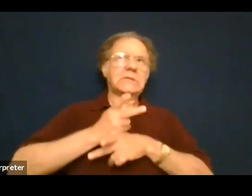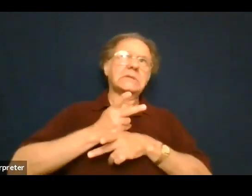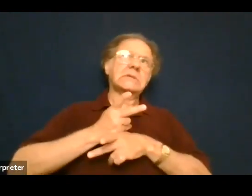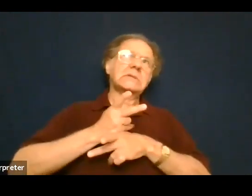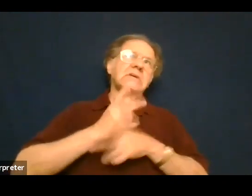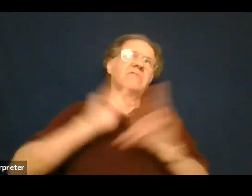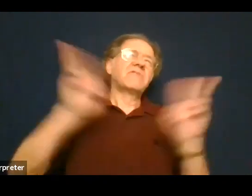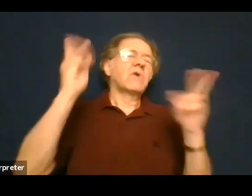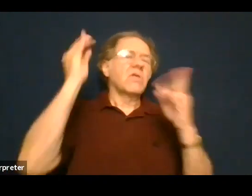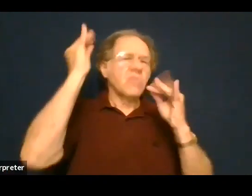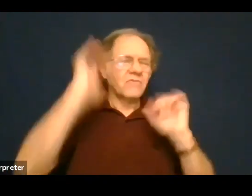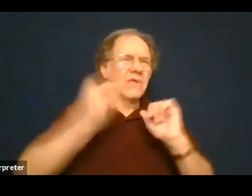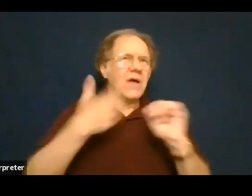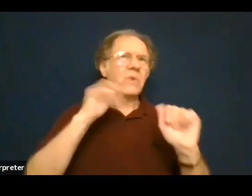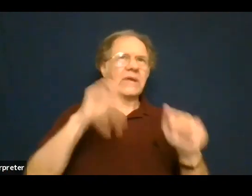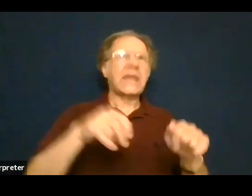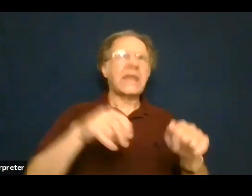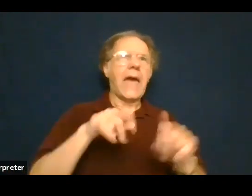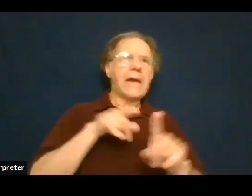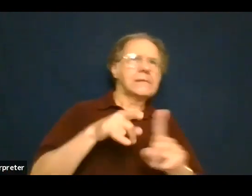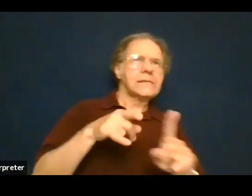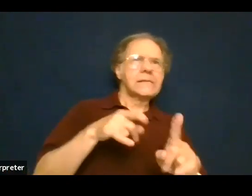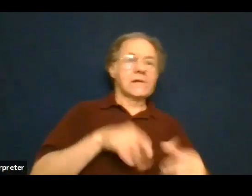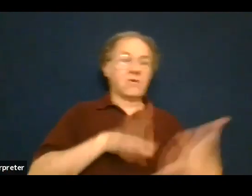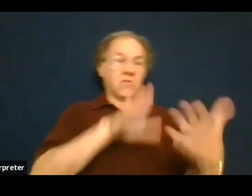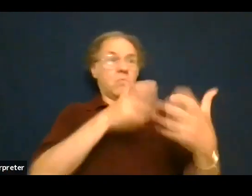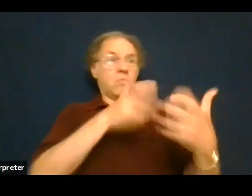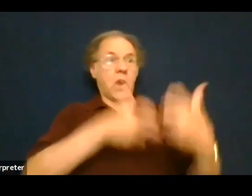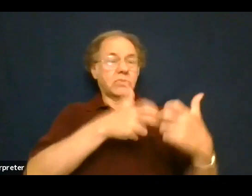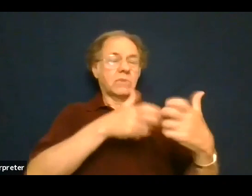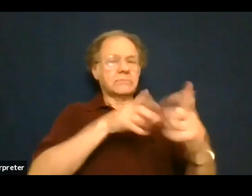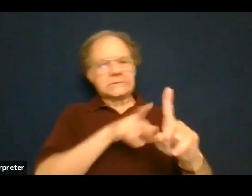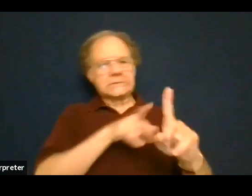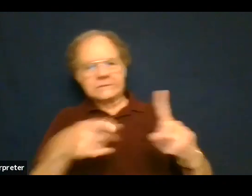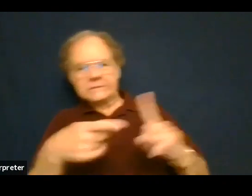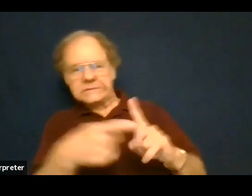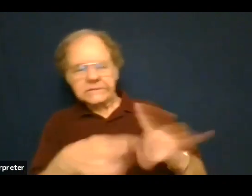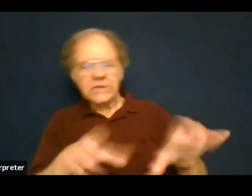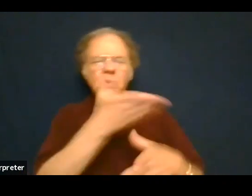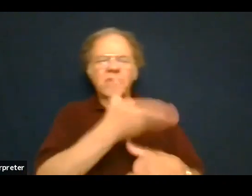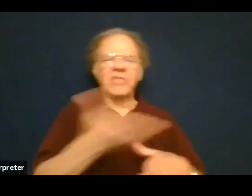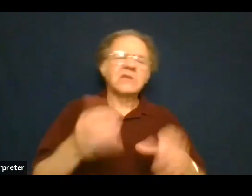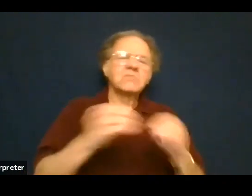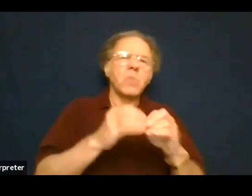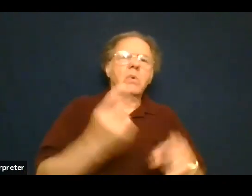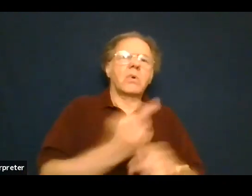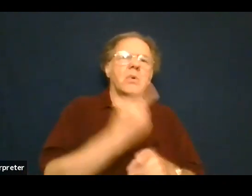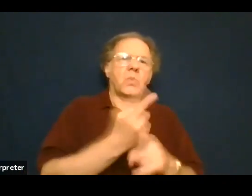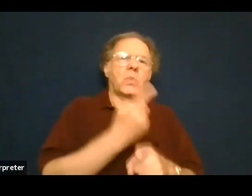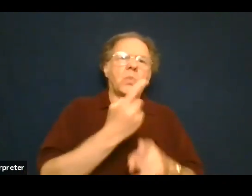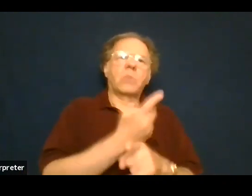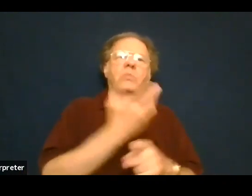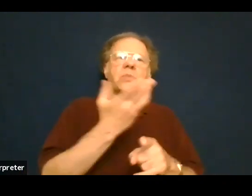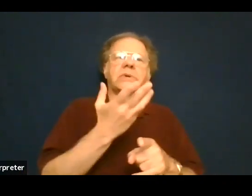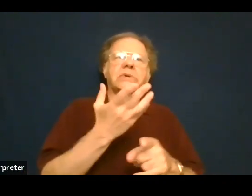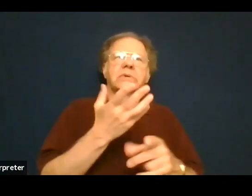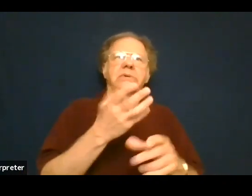we can get around these problems and do things in an appropriate and regulated way.